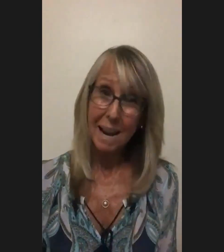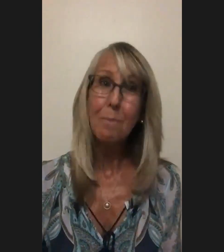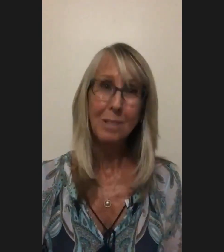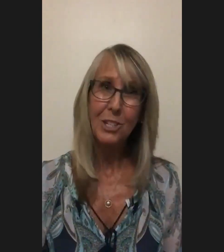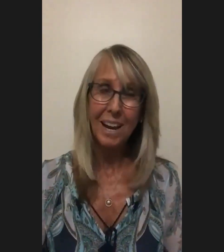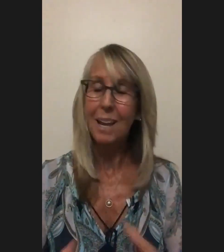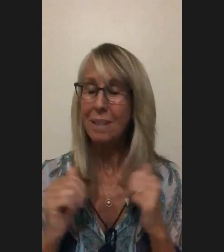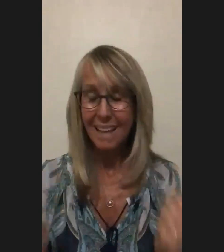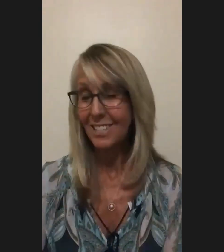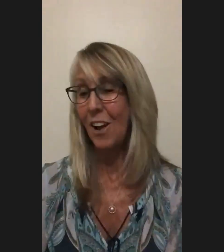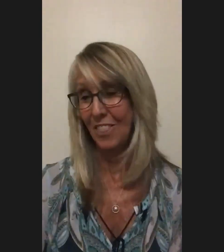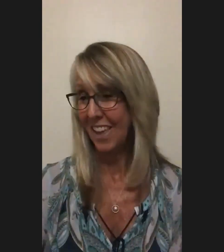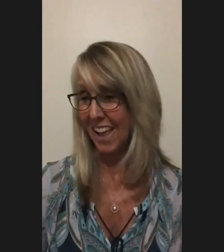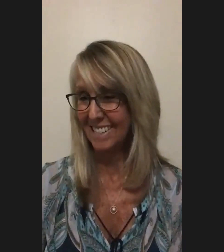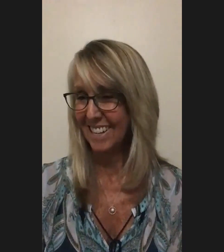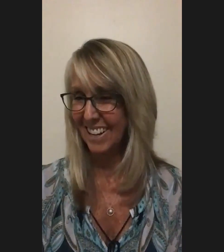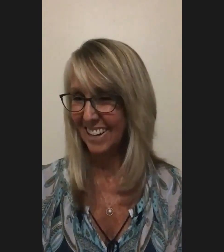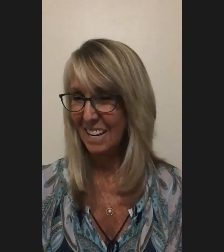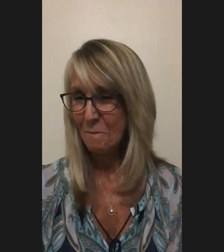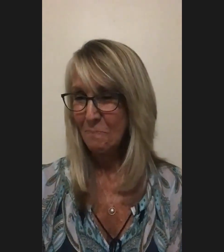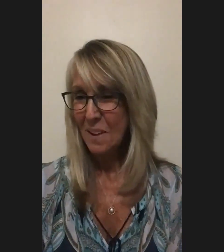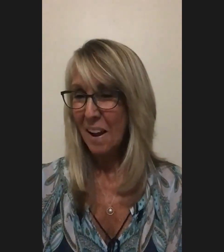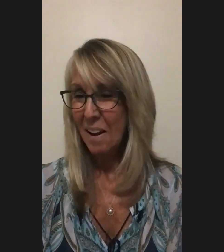name was Jan, but that is not the case.